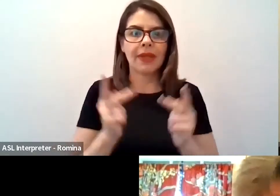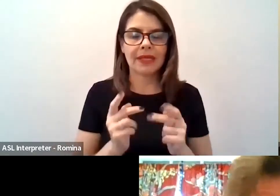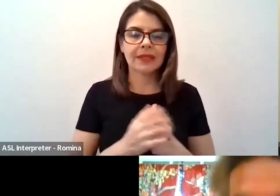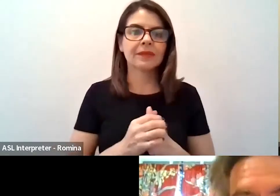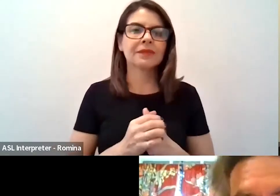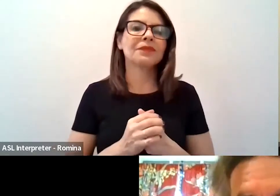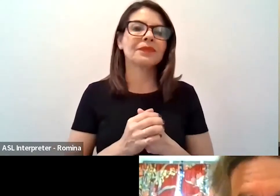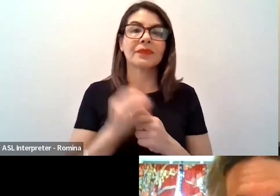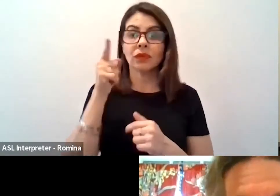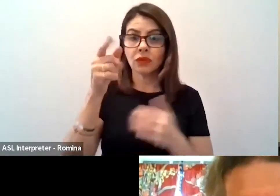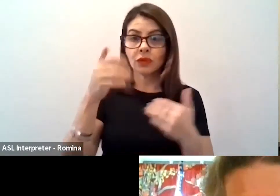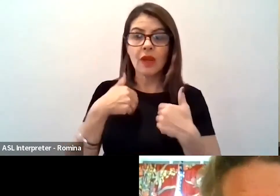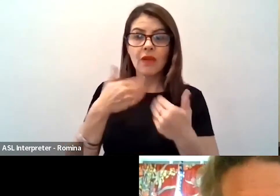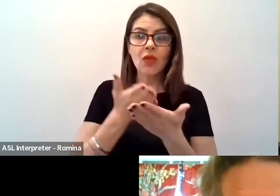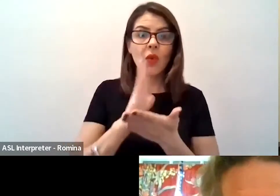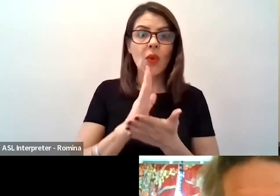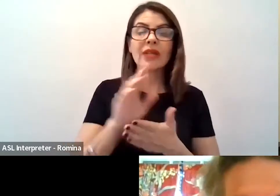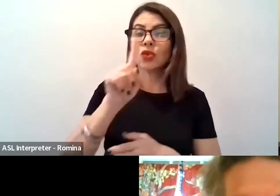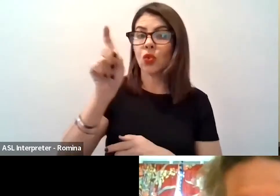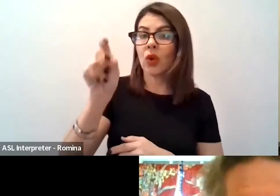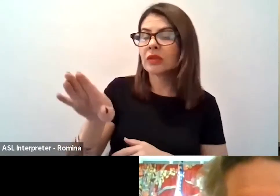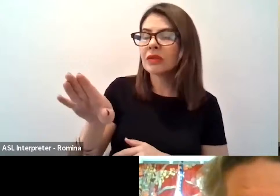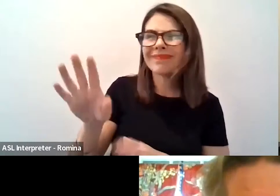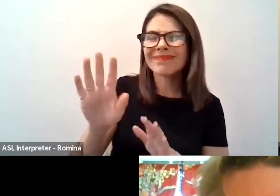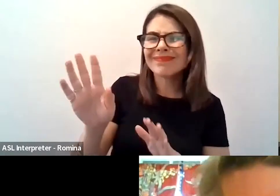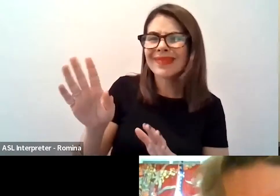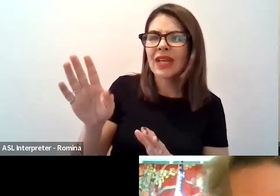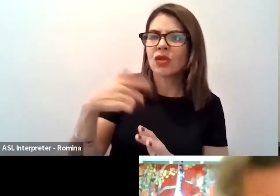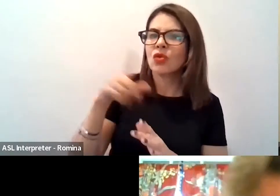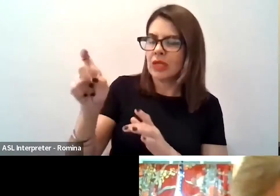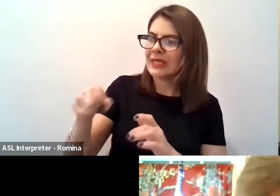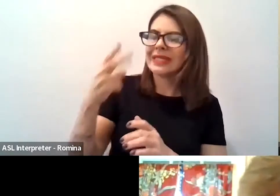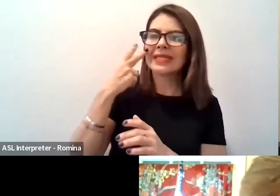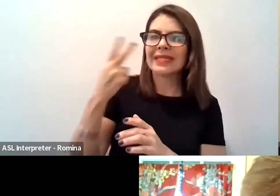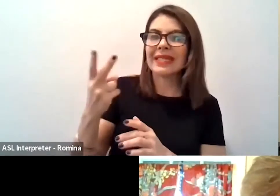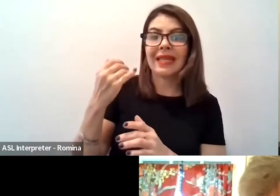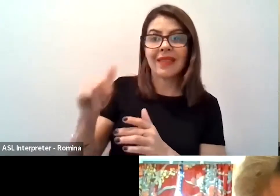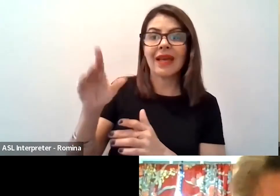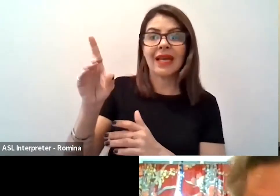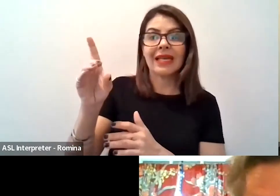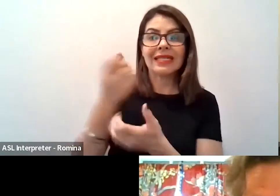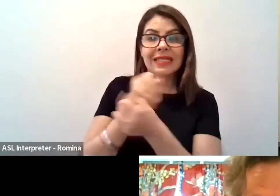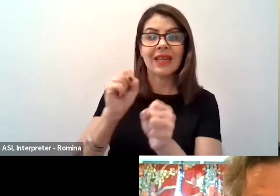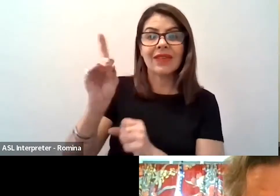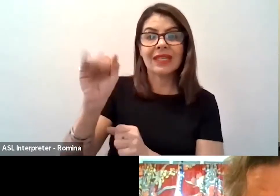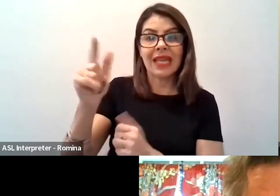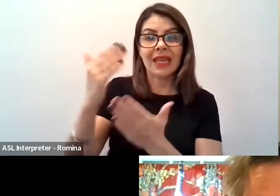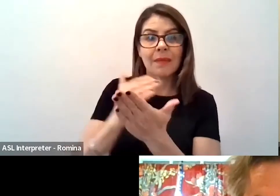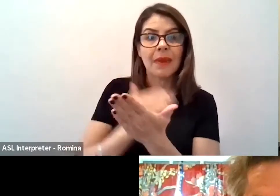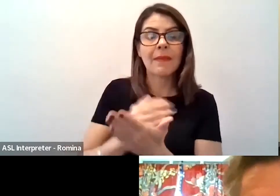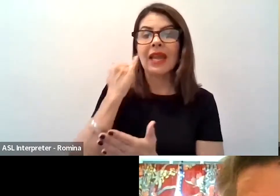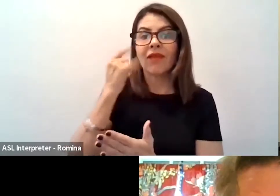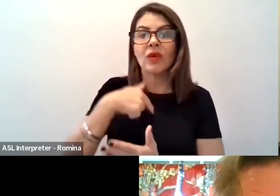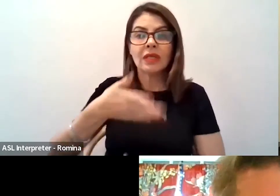You have a right to question it. You have a right to the safety data sheet. If you're asked to inhale, ingest or come in contact